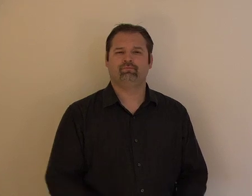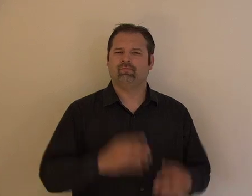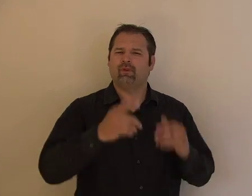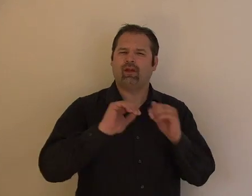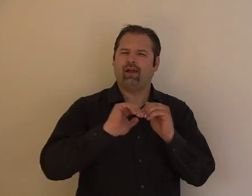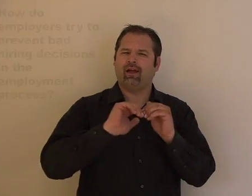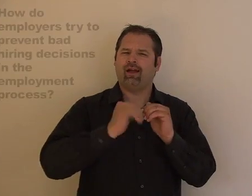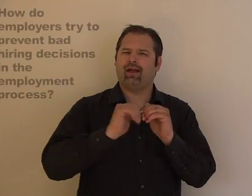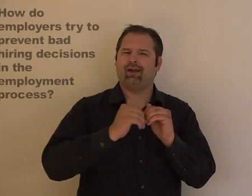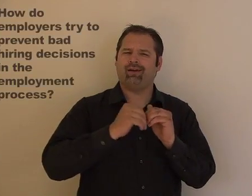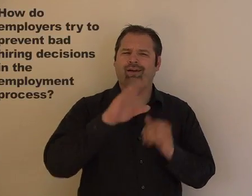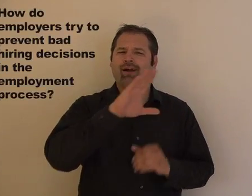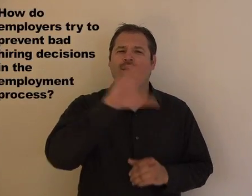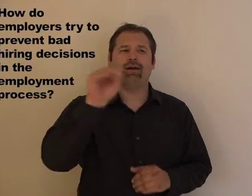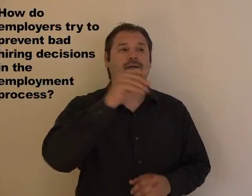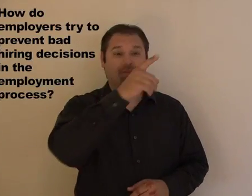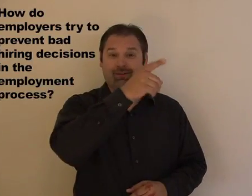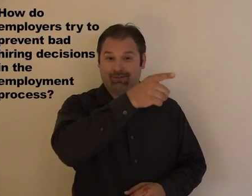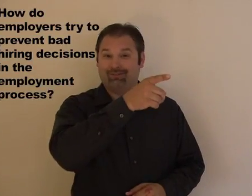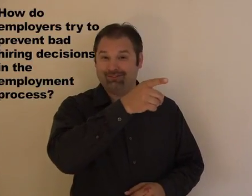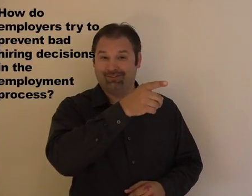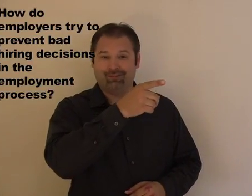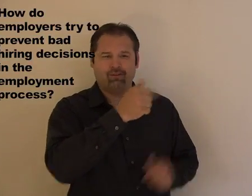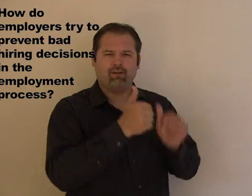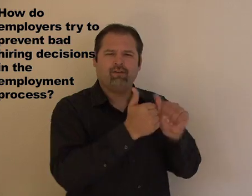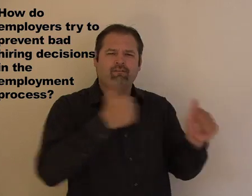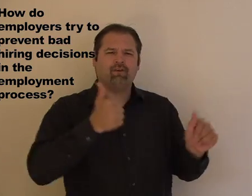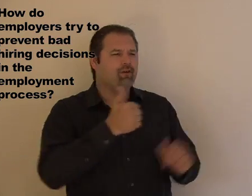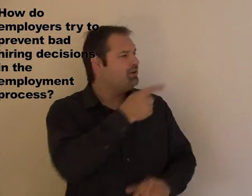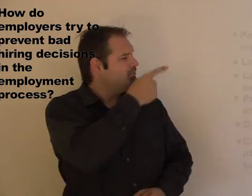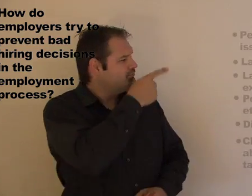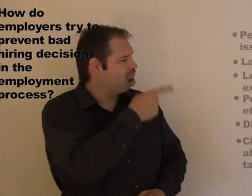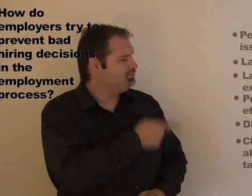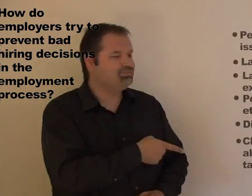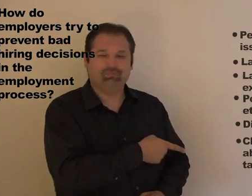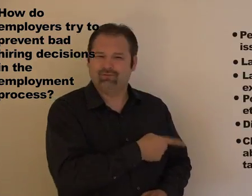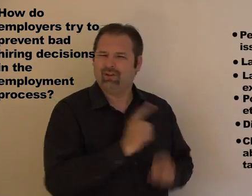the applicant for a list of references.